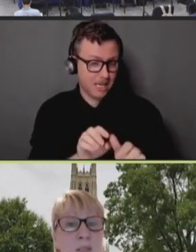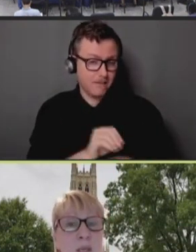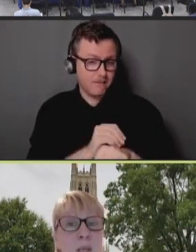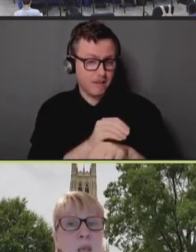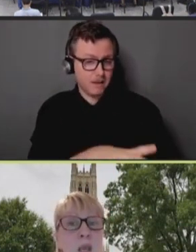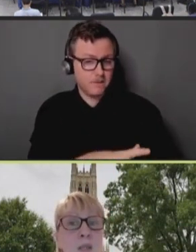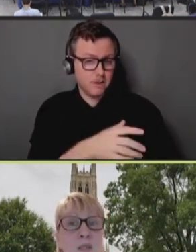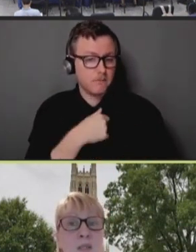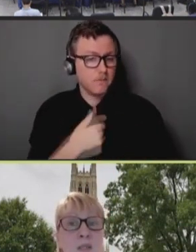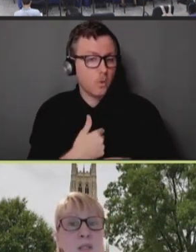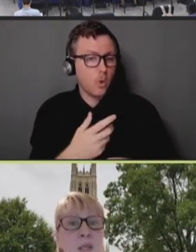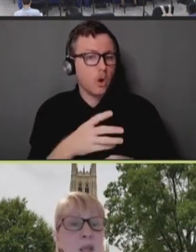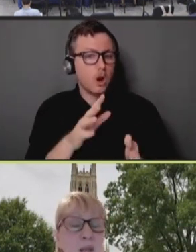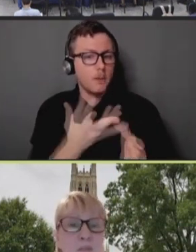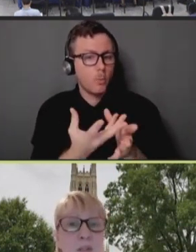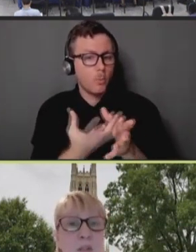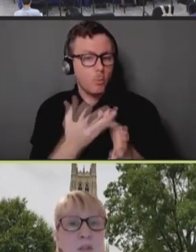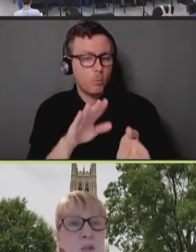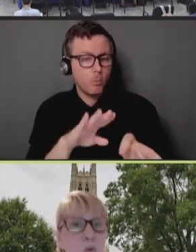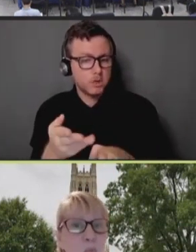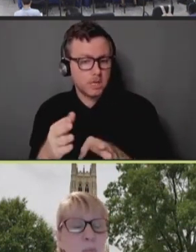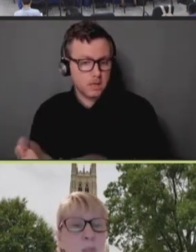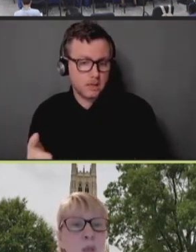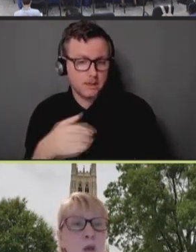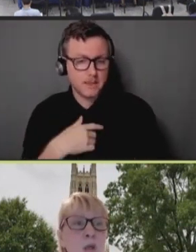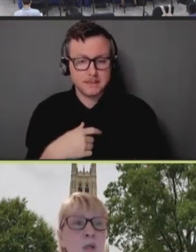mortality. And this is like the elephant in the room.